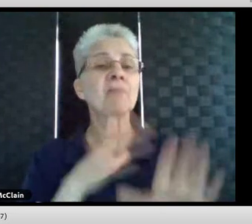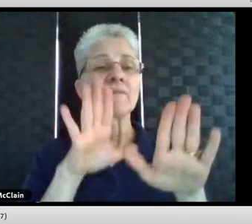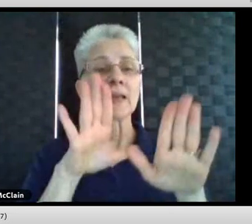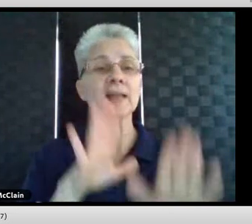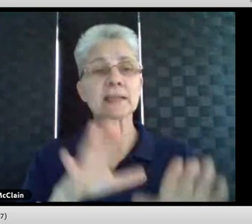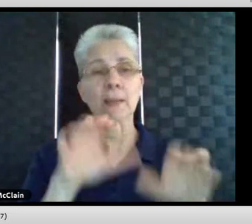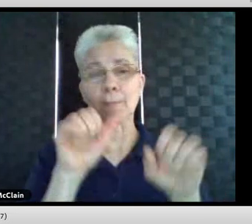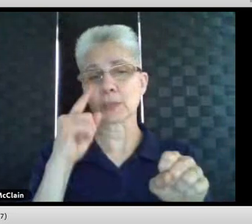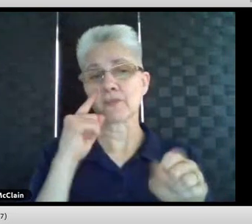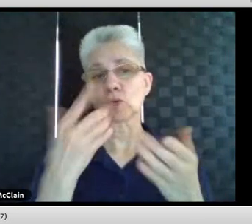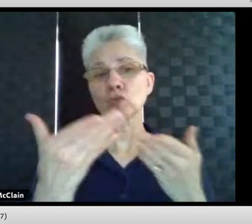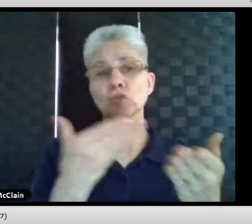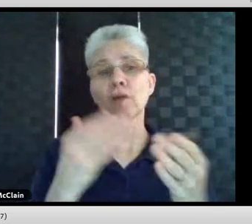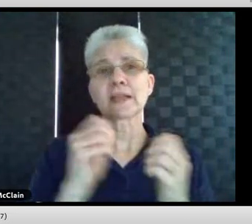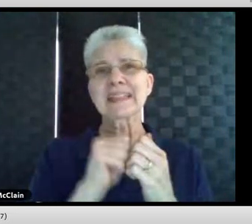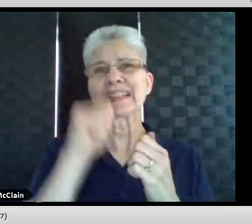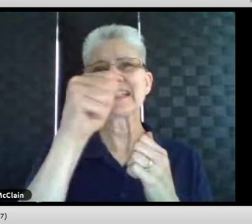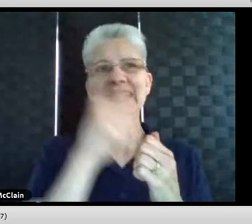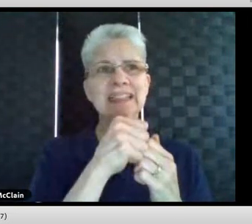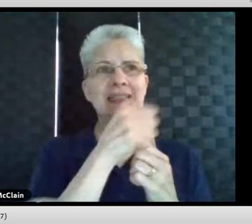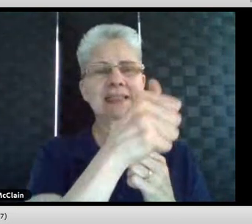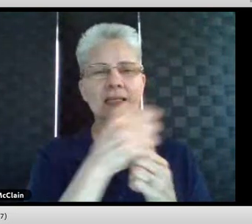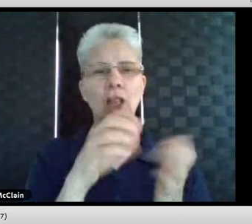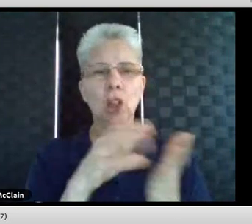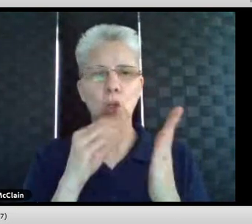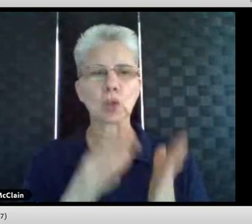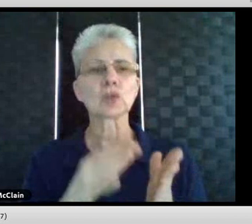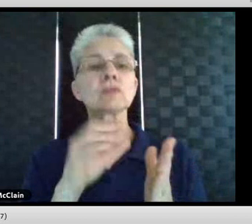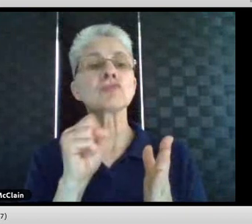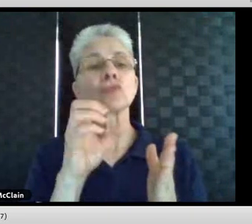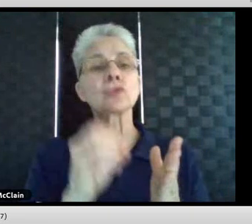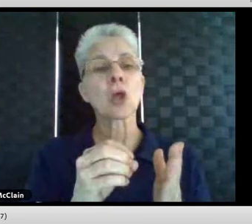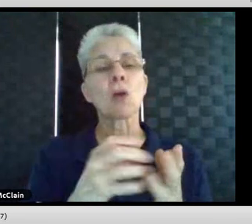for serving distance learners, and so I've done a few things